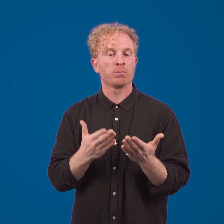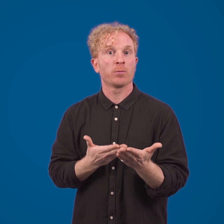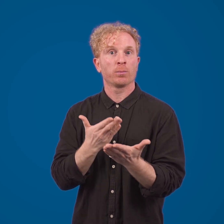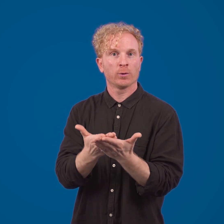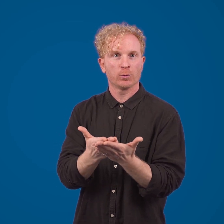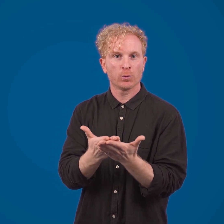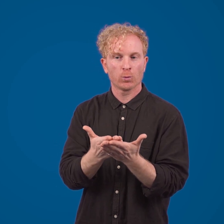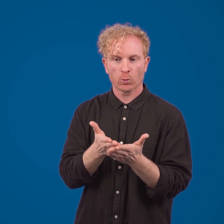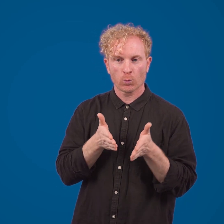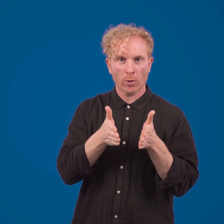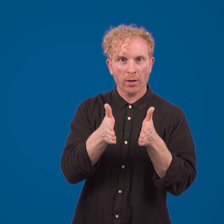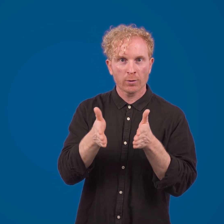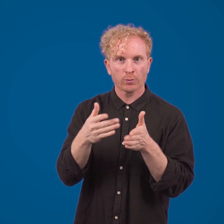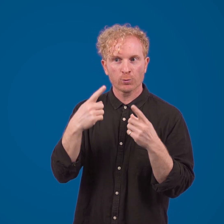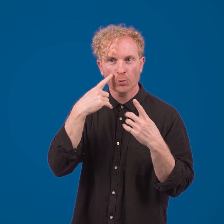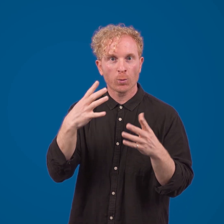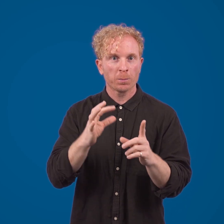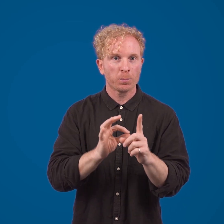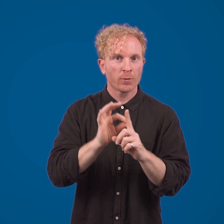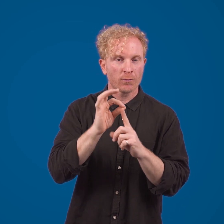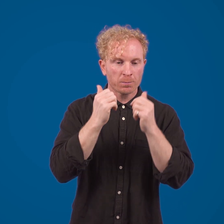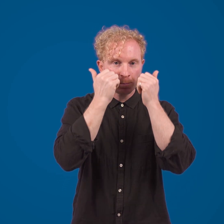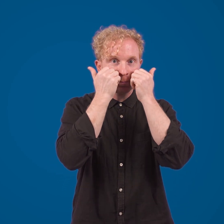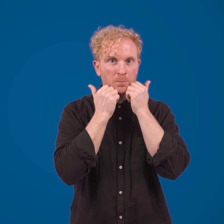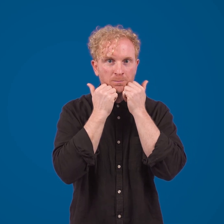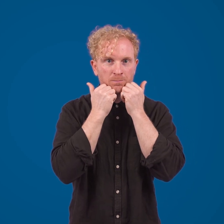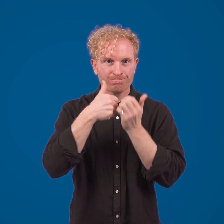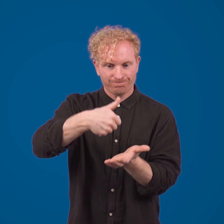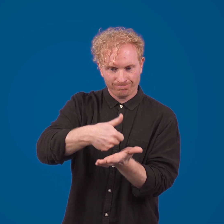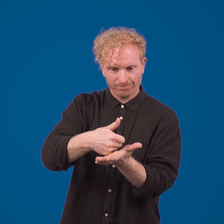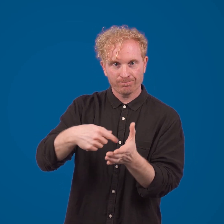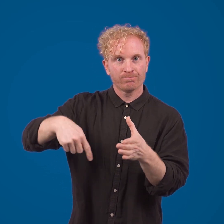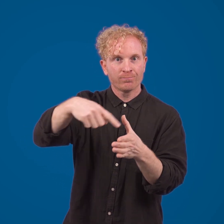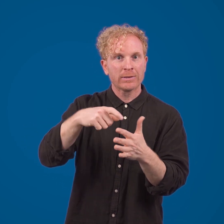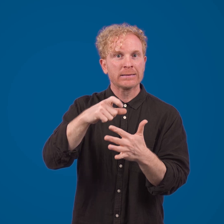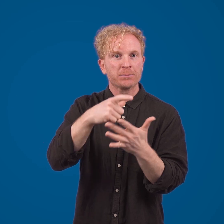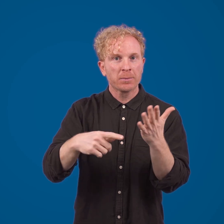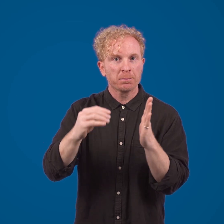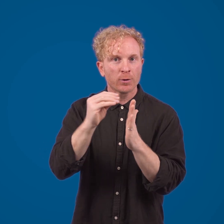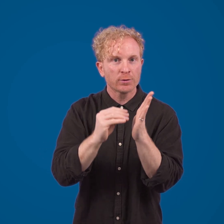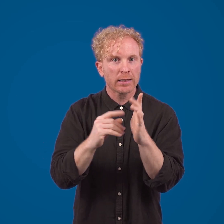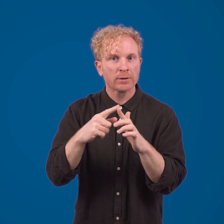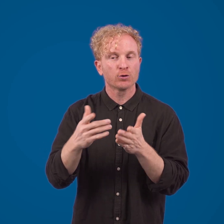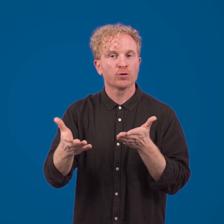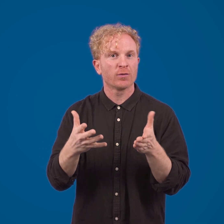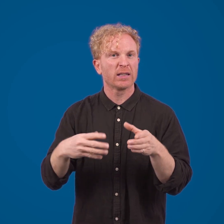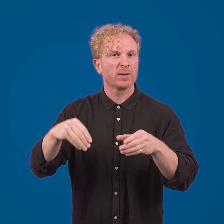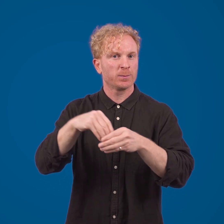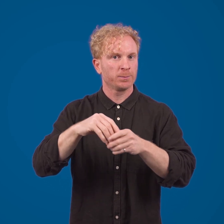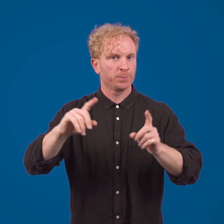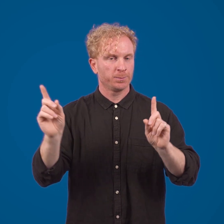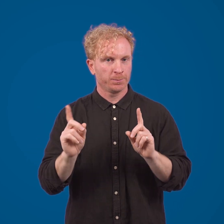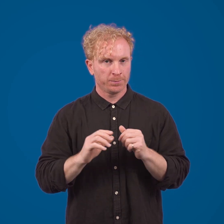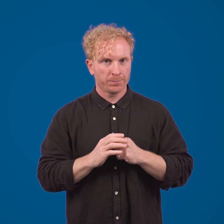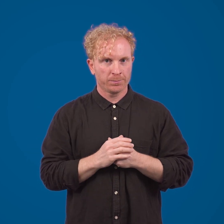and proposed ways to improve the evidence base of disability policy and services including: